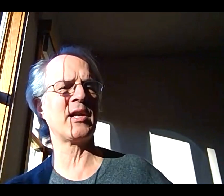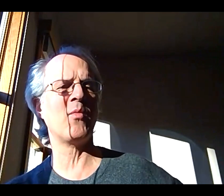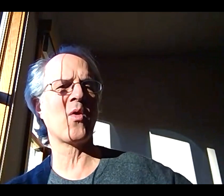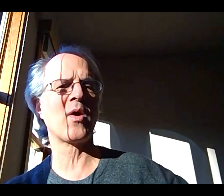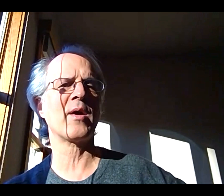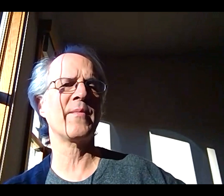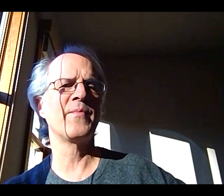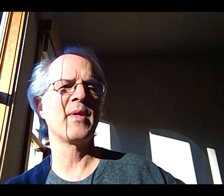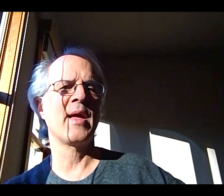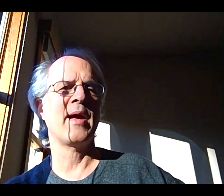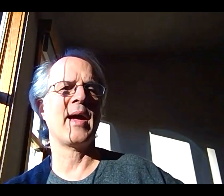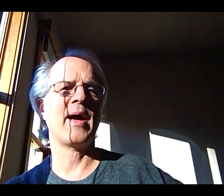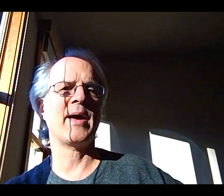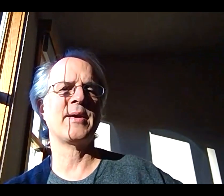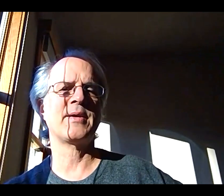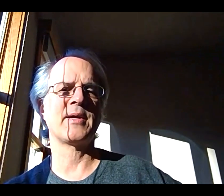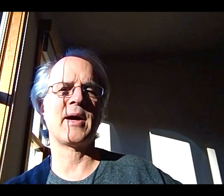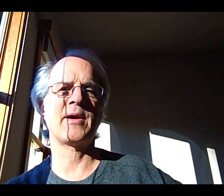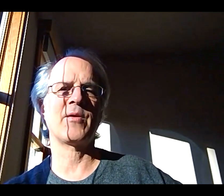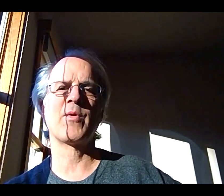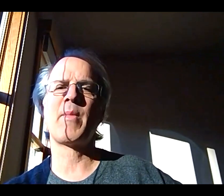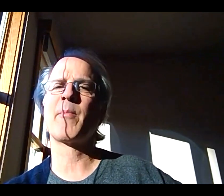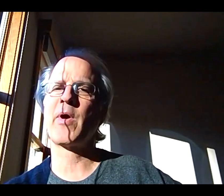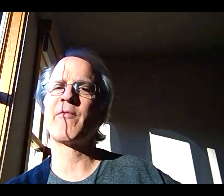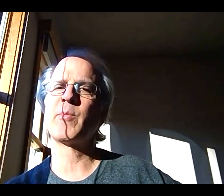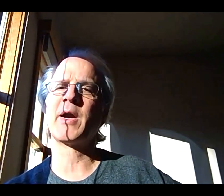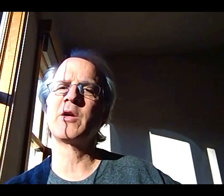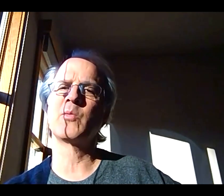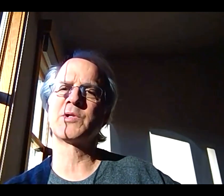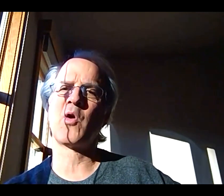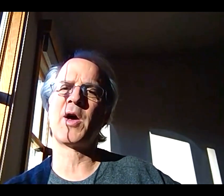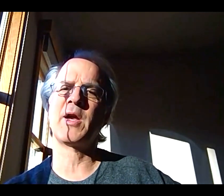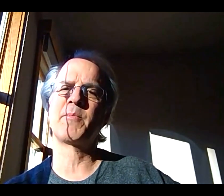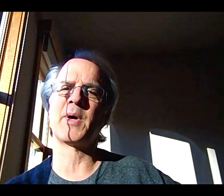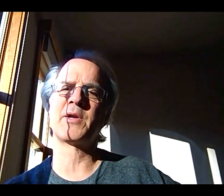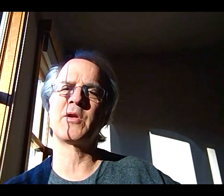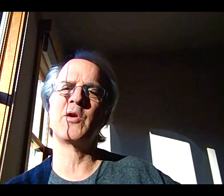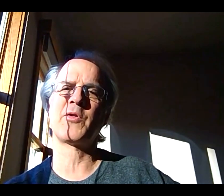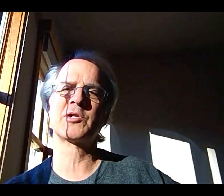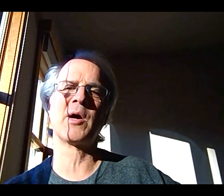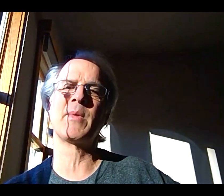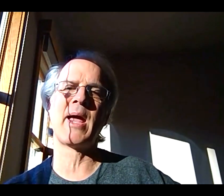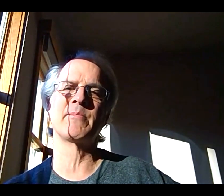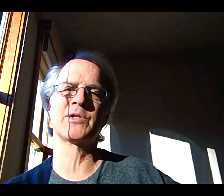anymore and I don't remember everybody who was on it, but you know there are some names